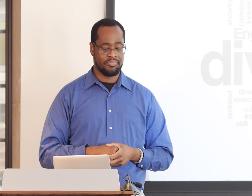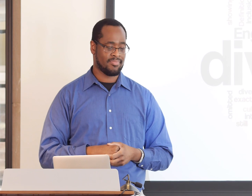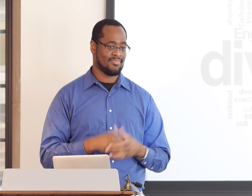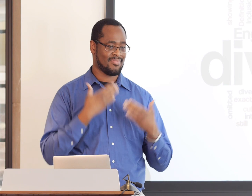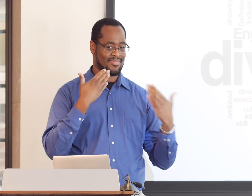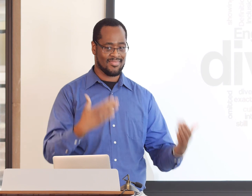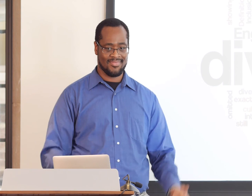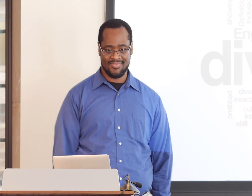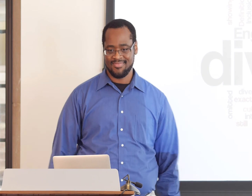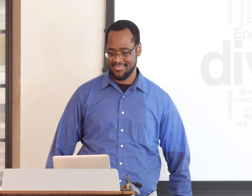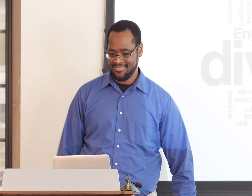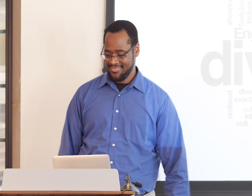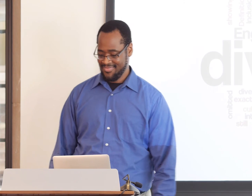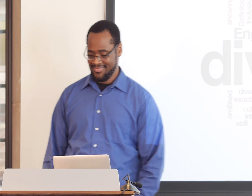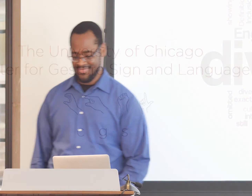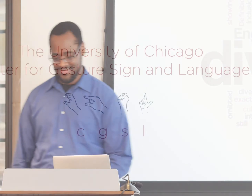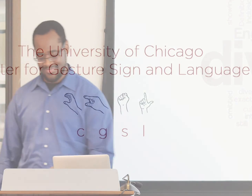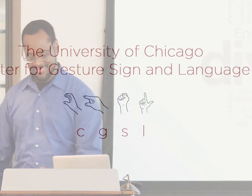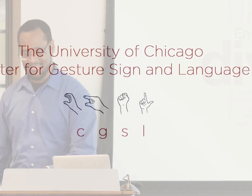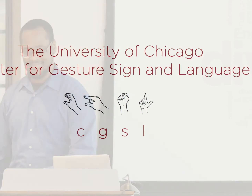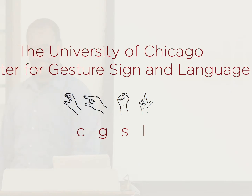an important contribution to our field. Thank you.